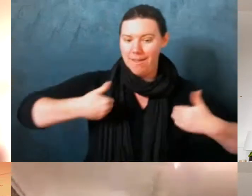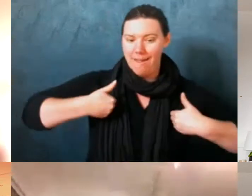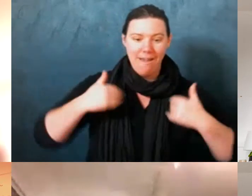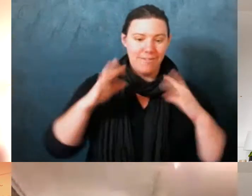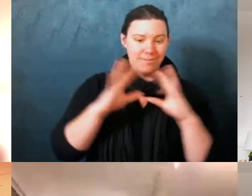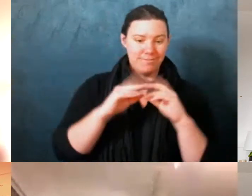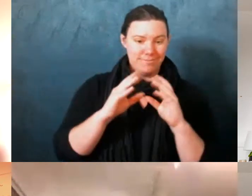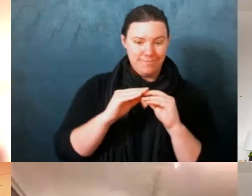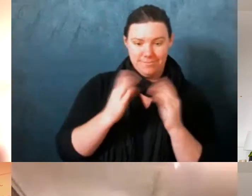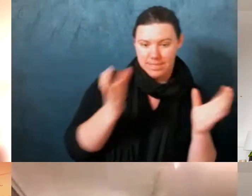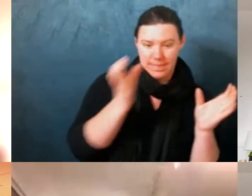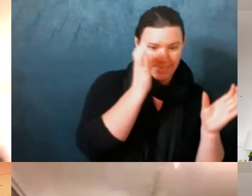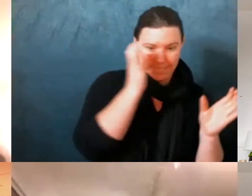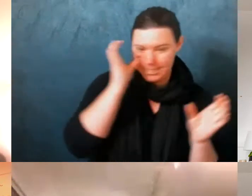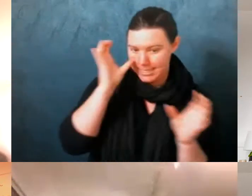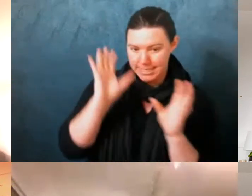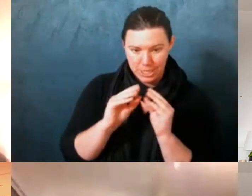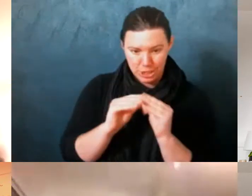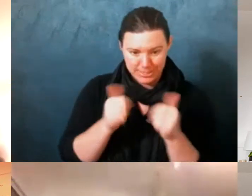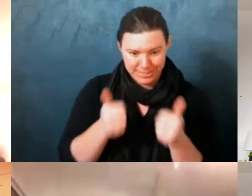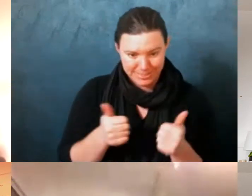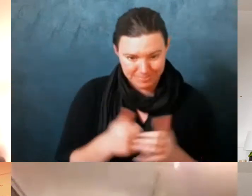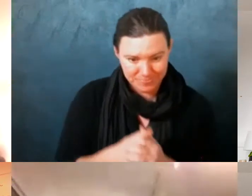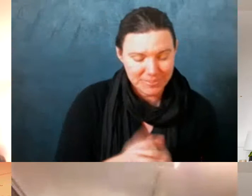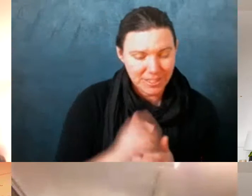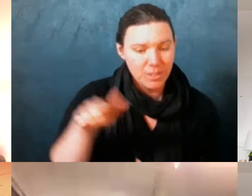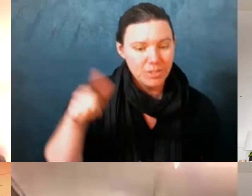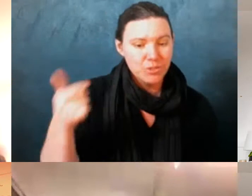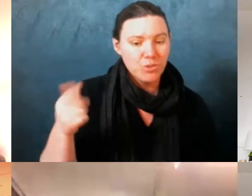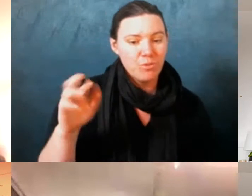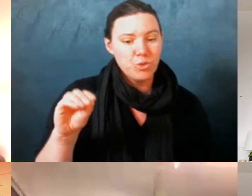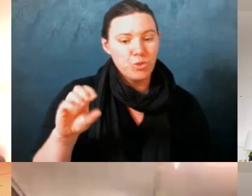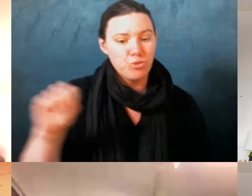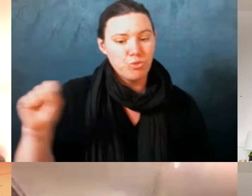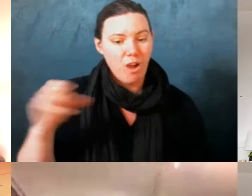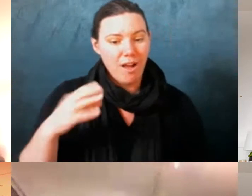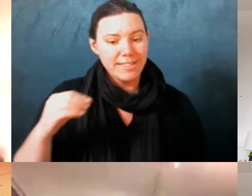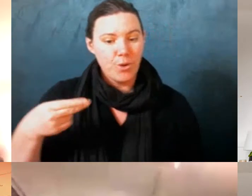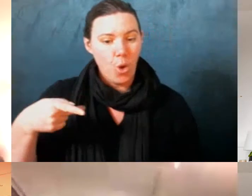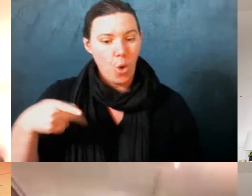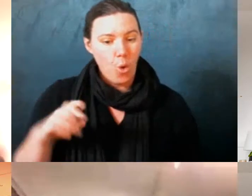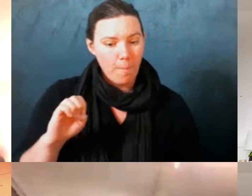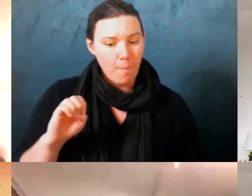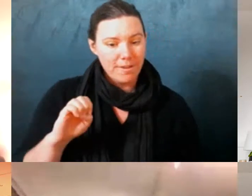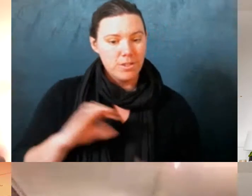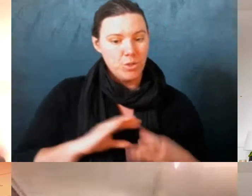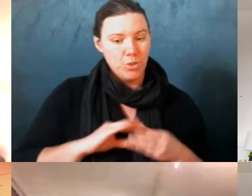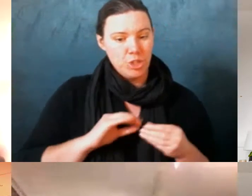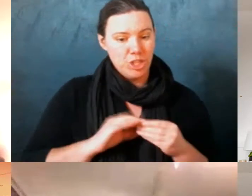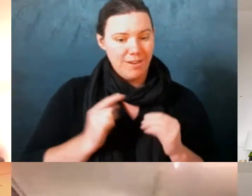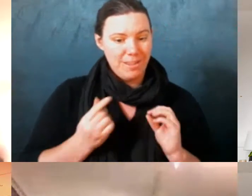I will turn it over to Ross and Hope to share a little bit more